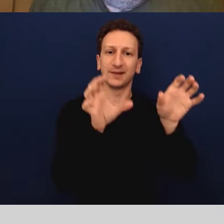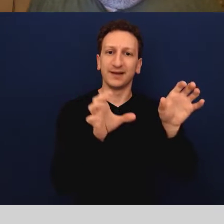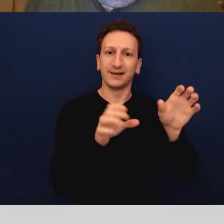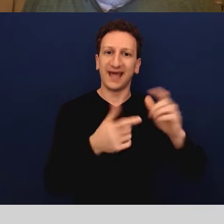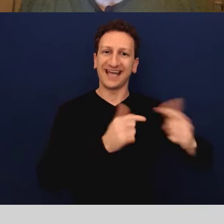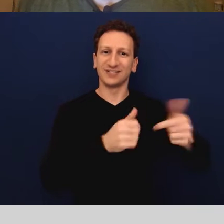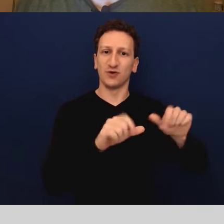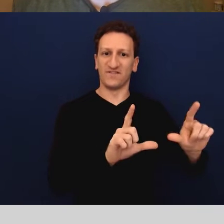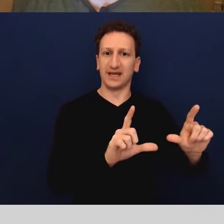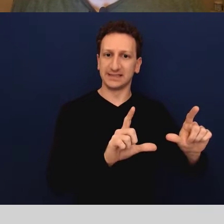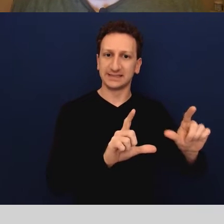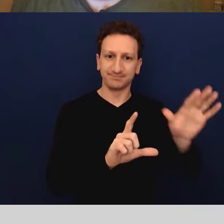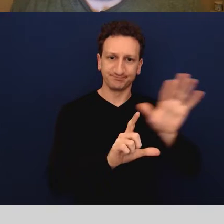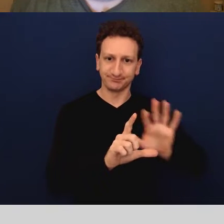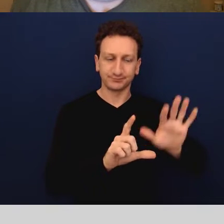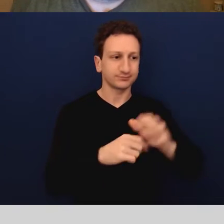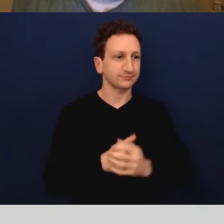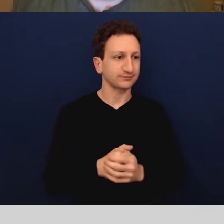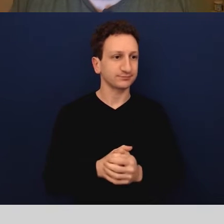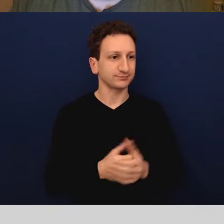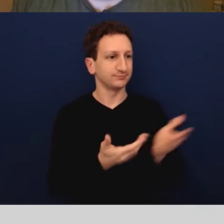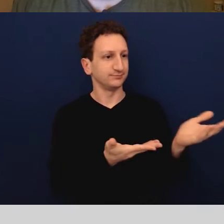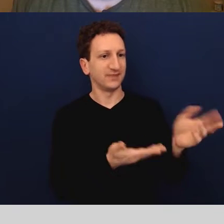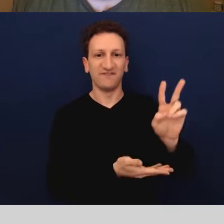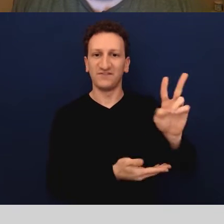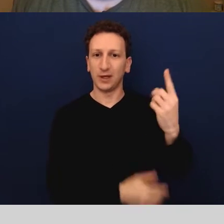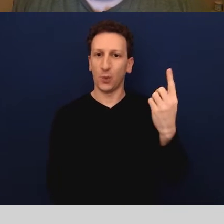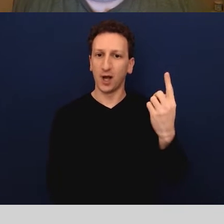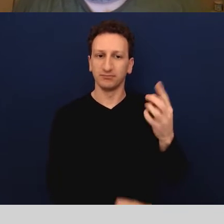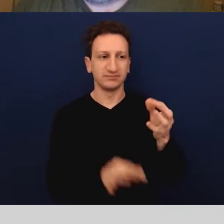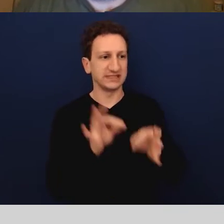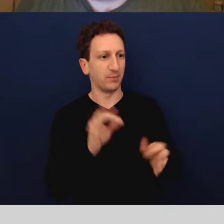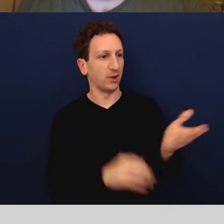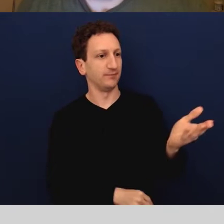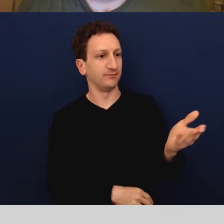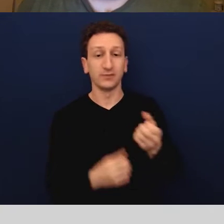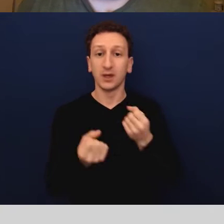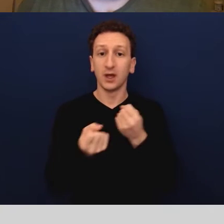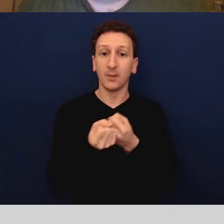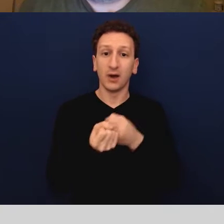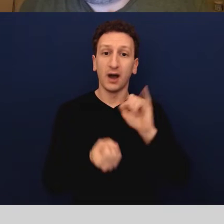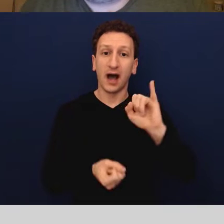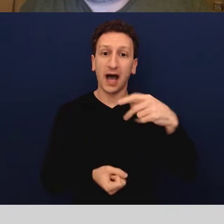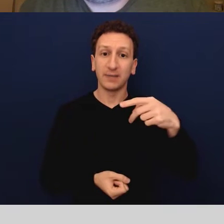The first version is probably straightforward. We want support IPv4 in a port